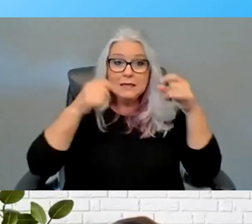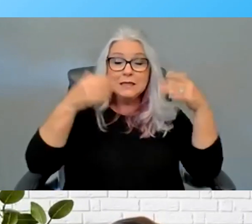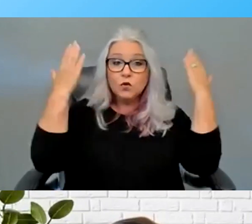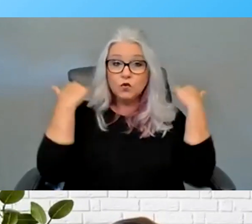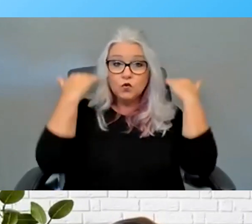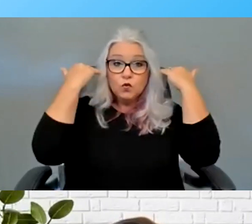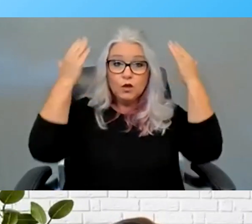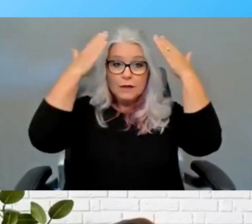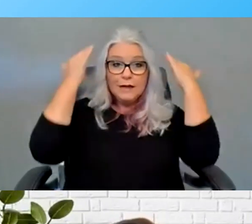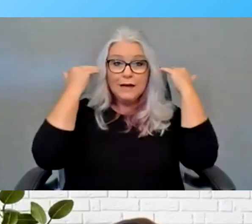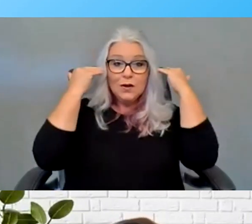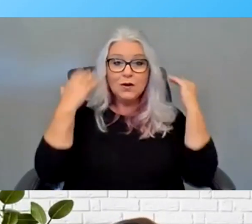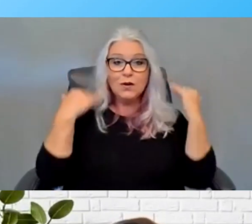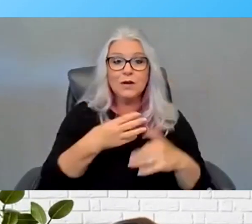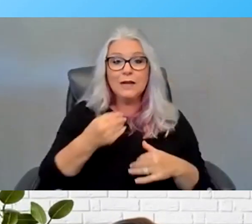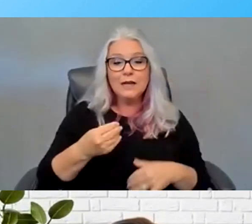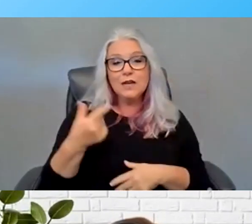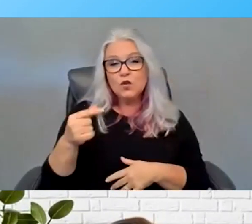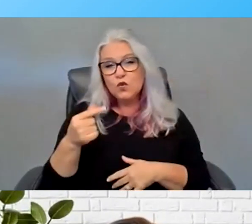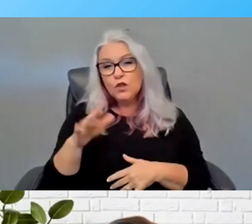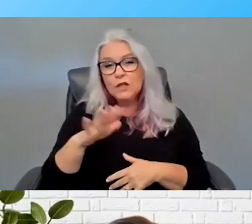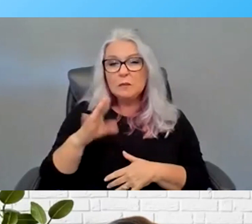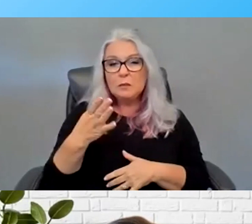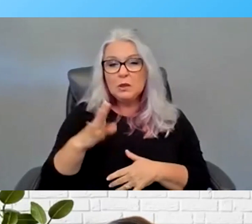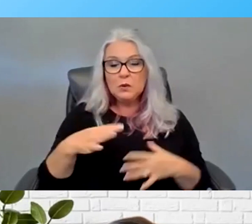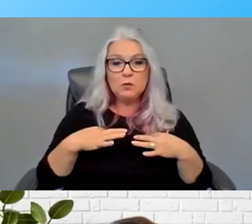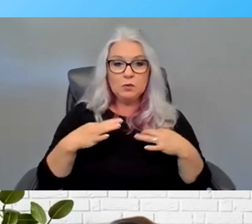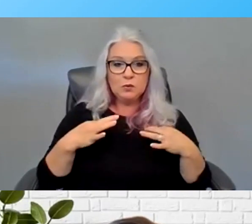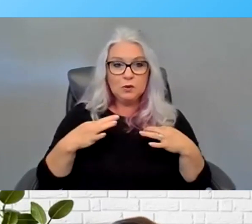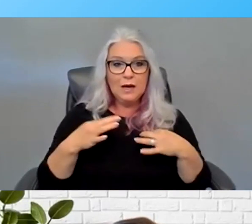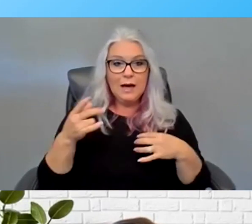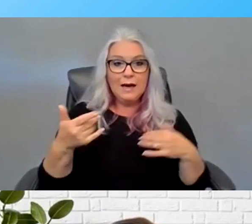shirt. Behind me I have a Zoom background to hide my mess. And